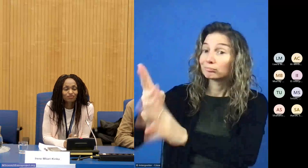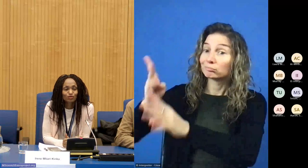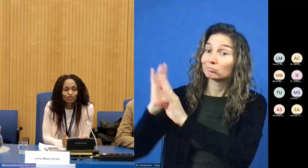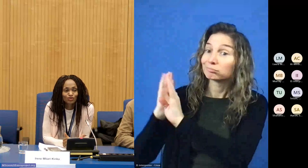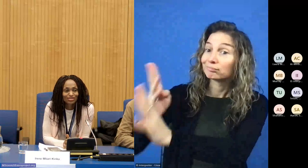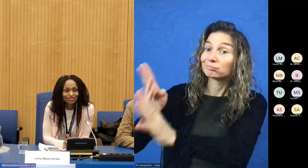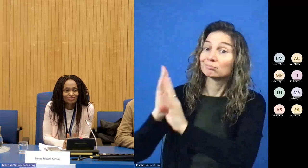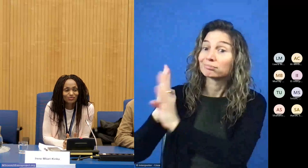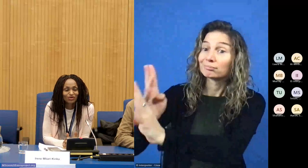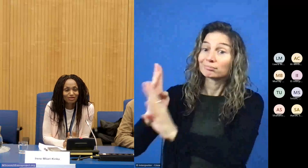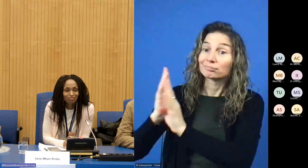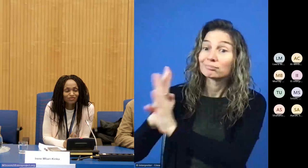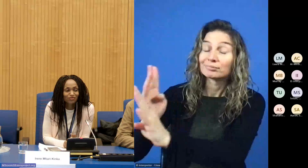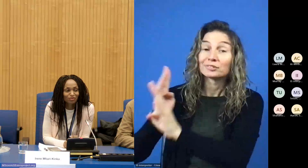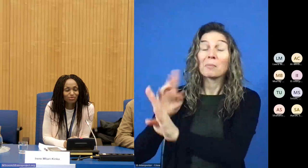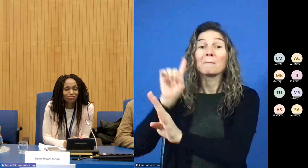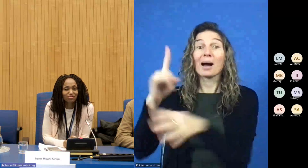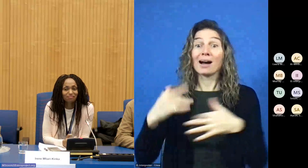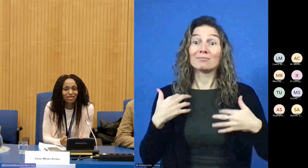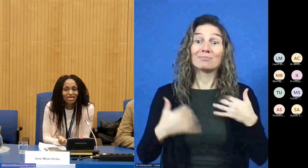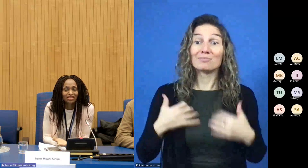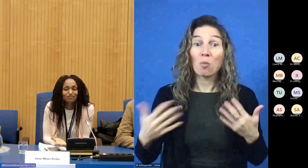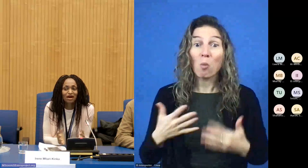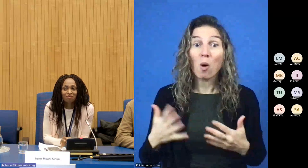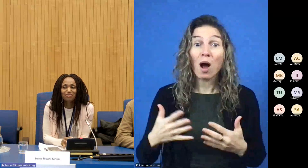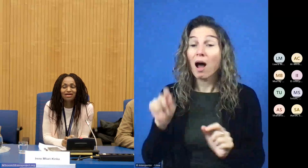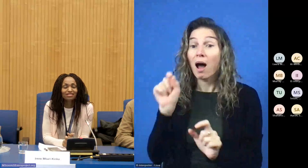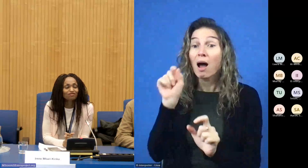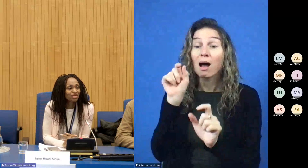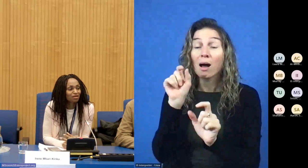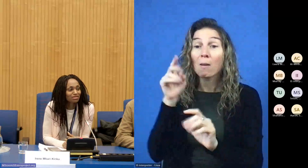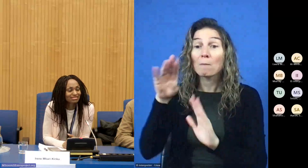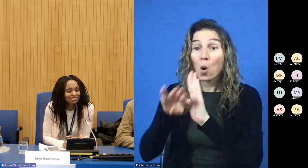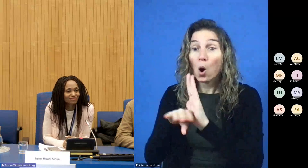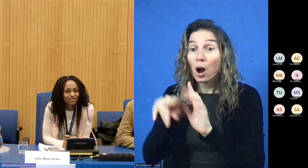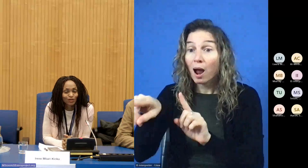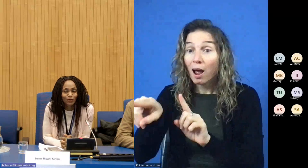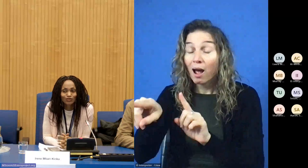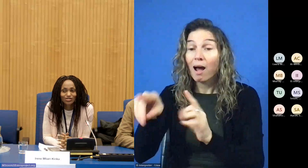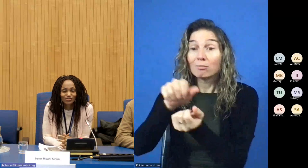some of those students who are part of our program have come back and become assistive technology